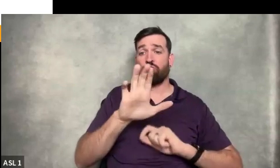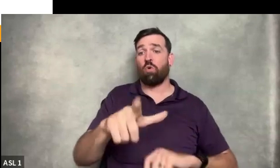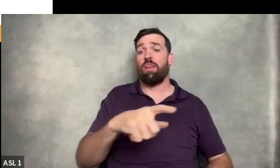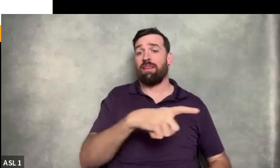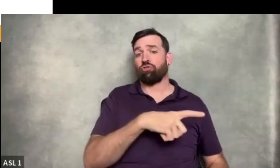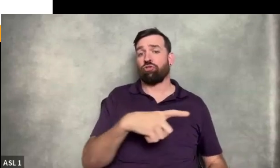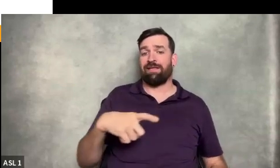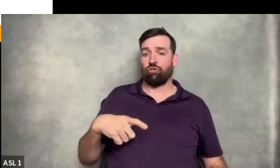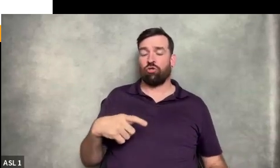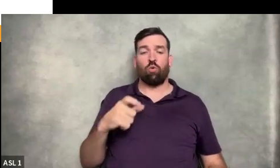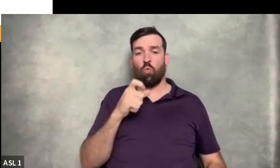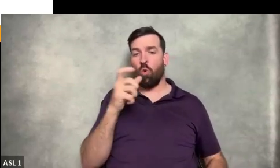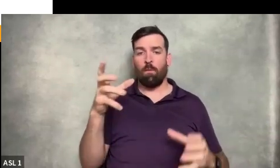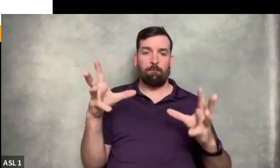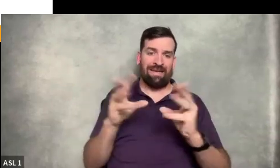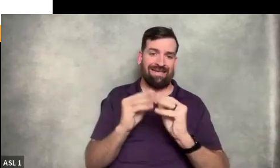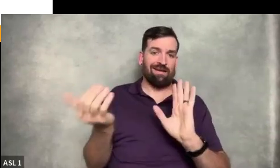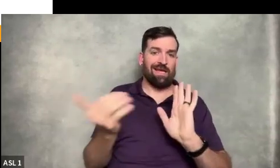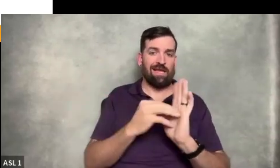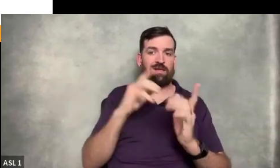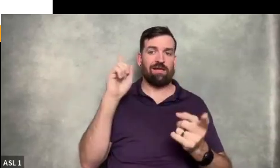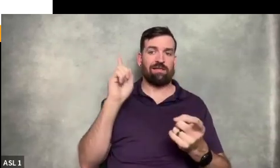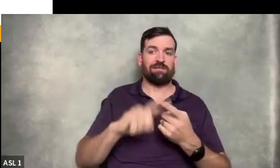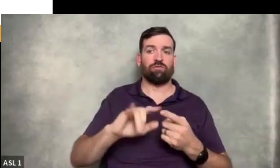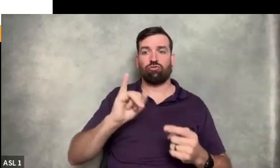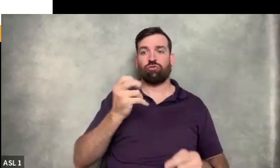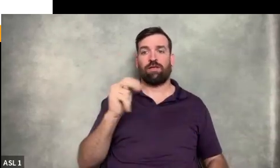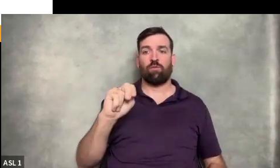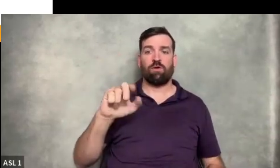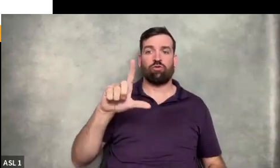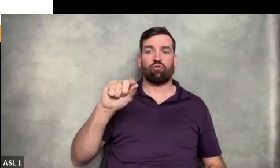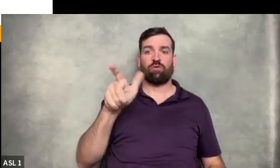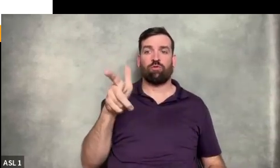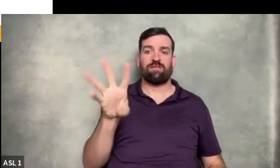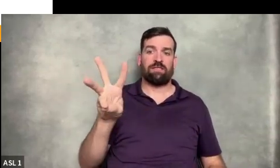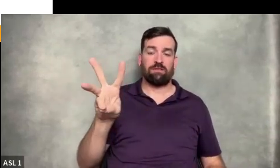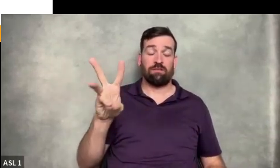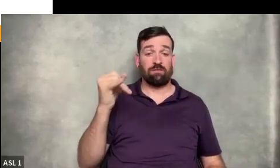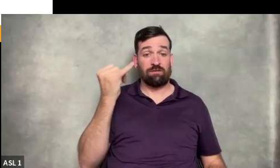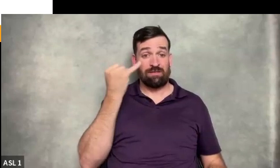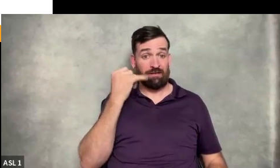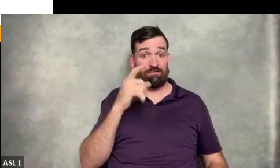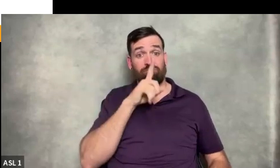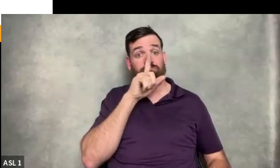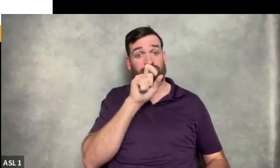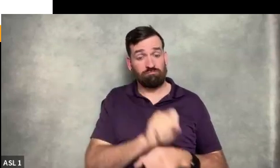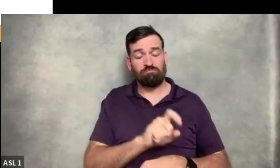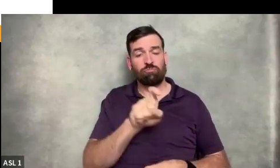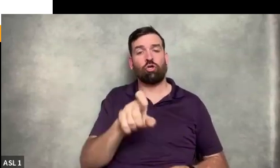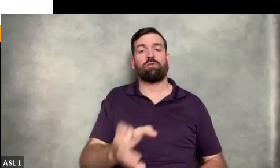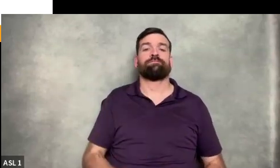not meet again until January 2026. In such a case, you could submit a proposed corrective action